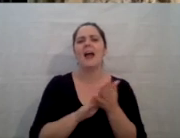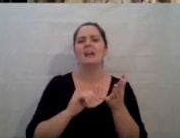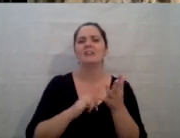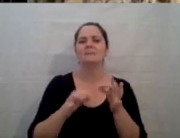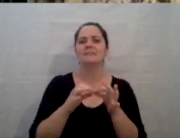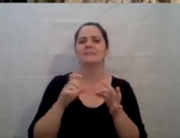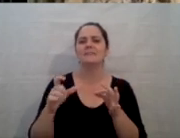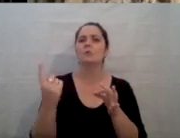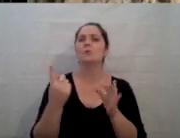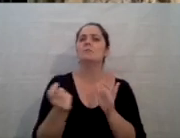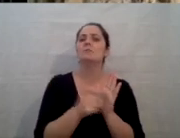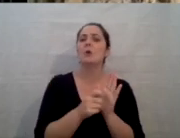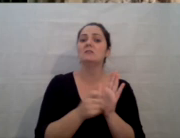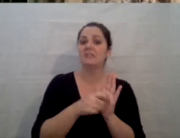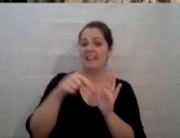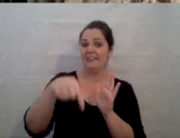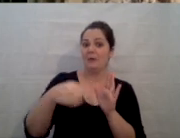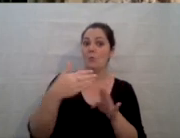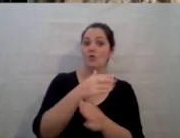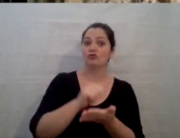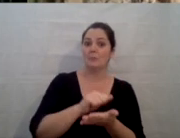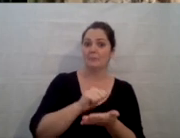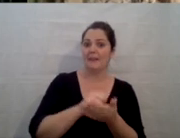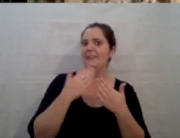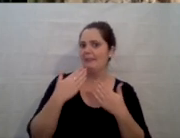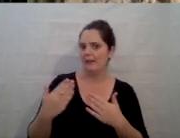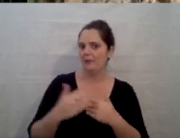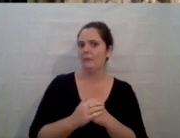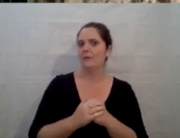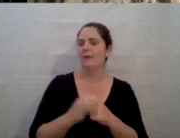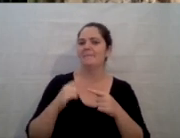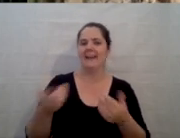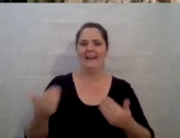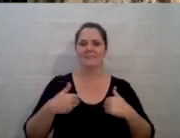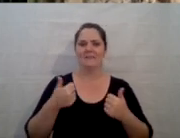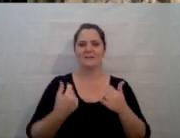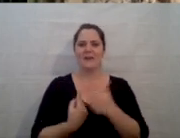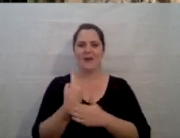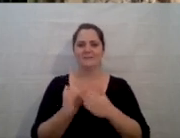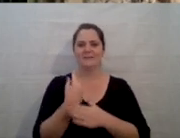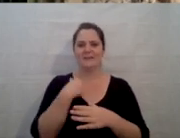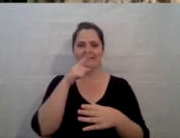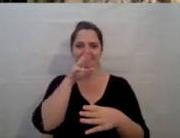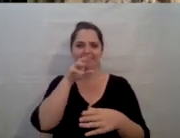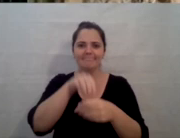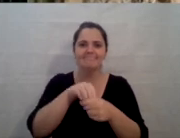virtual events workshop and again giving me the opportunity to be here and to share this information